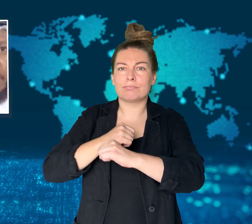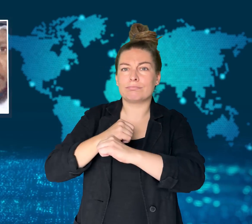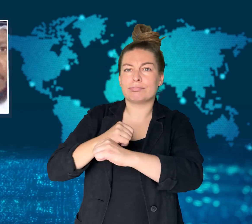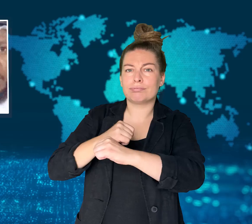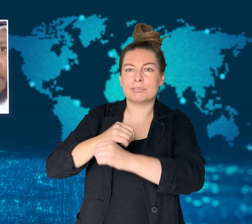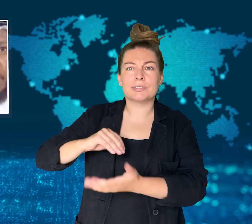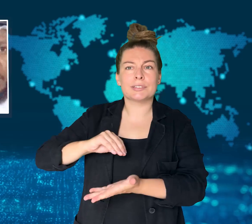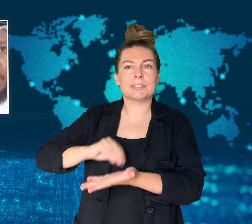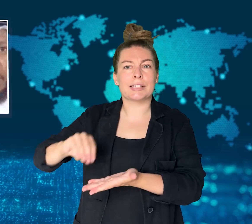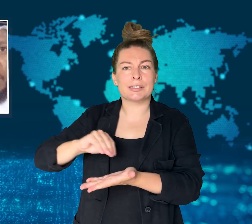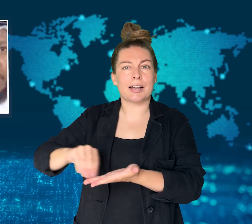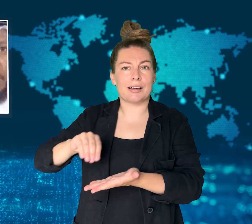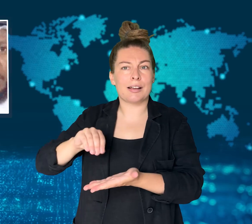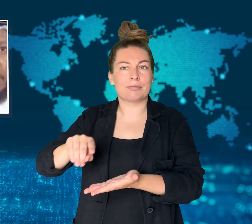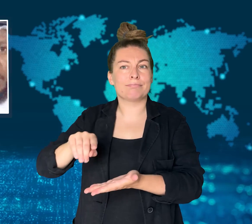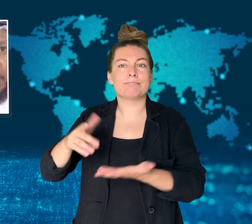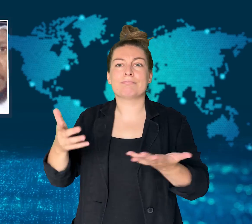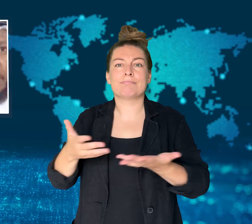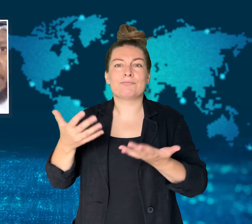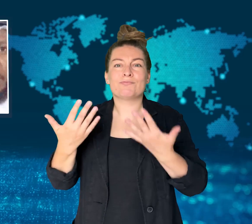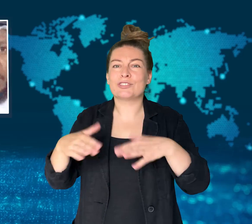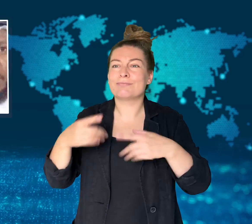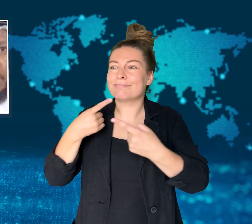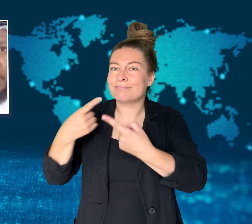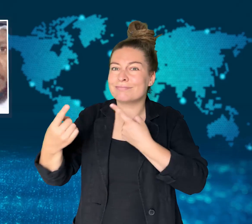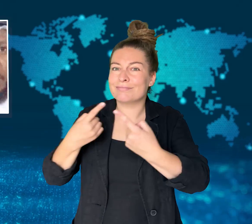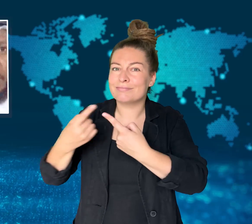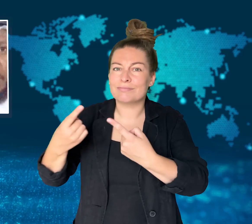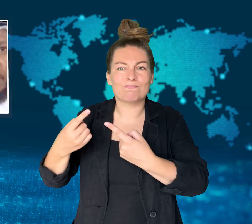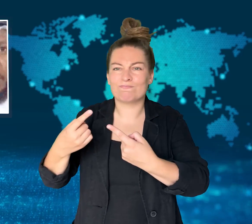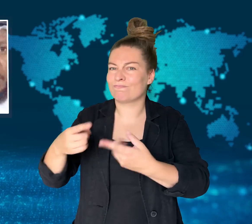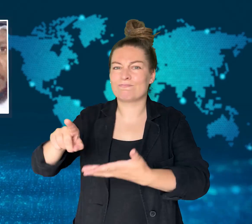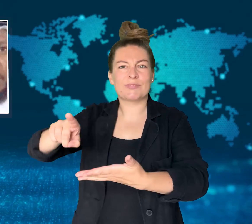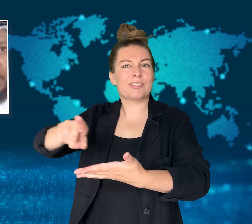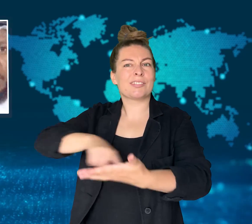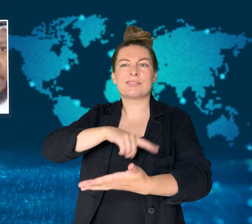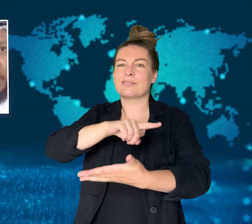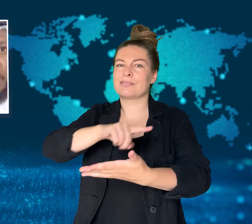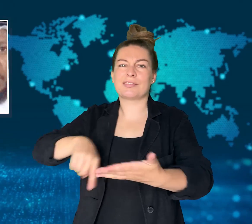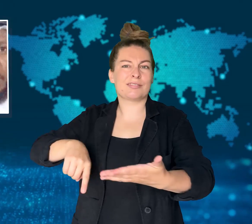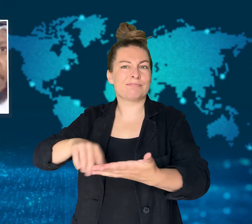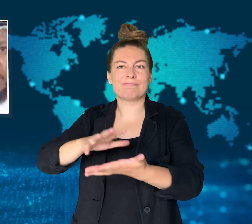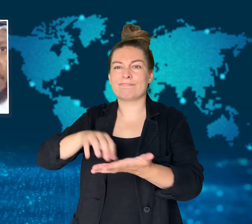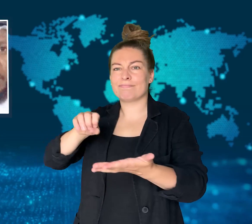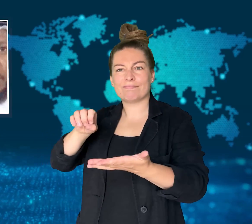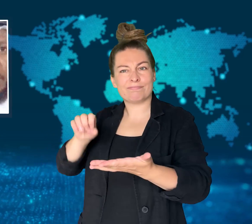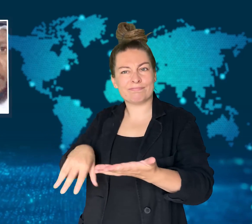However, last Friday, the US Secretary of Defense,